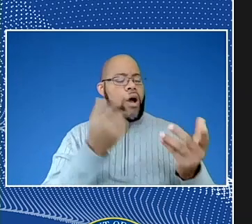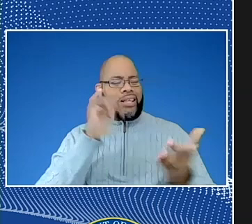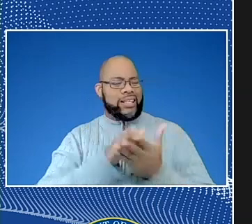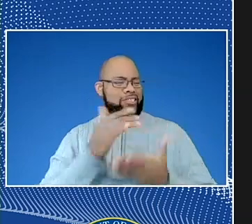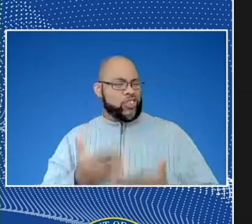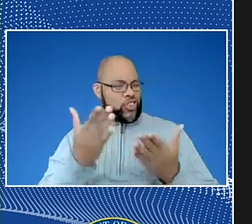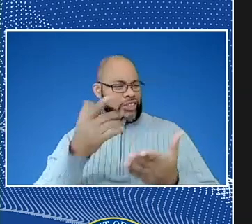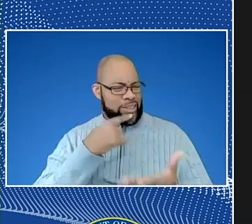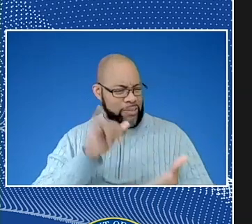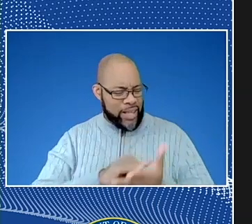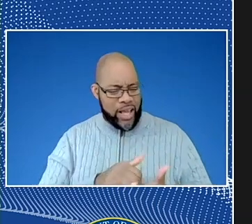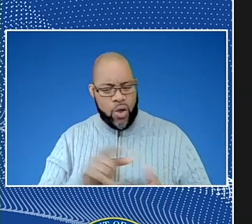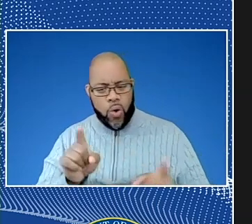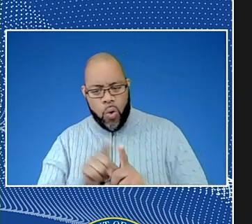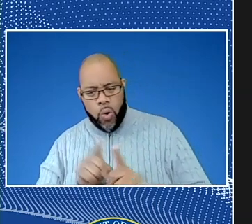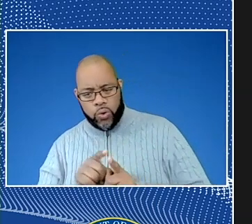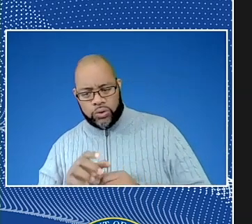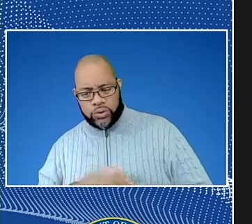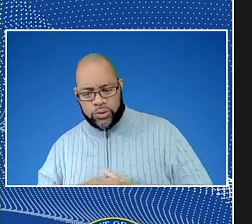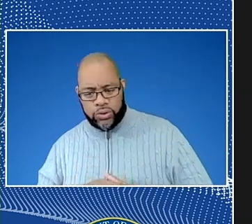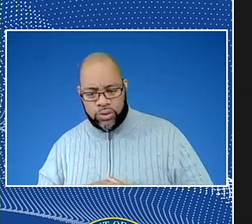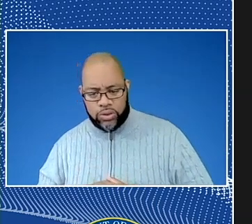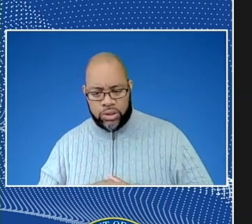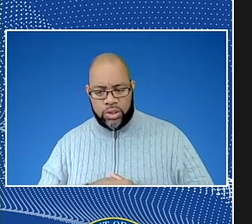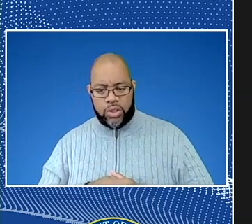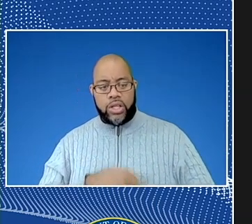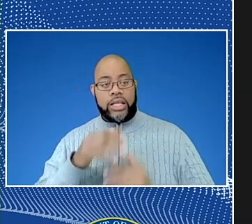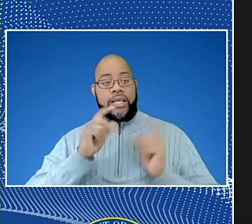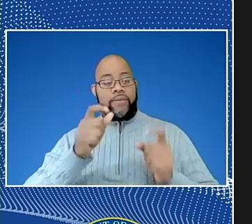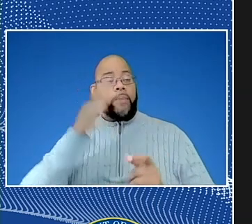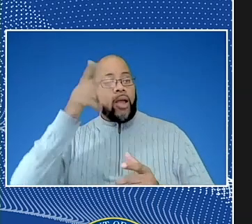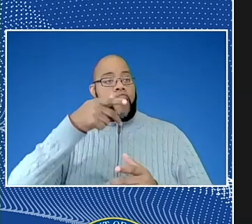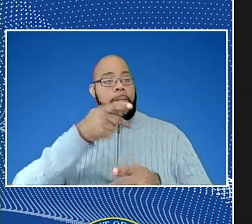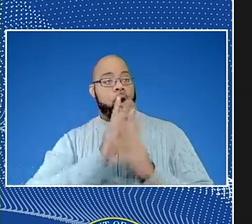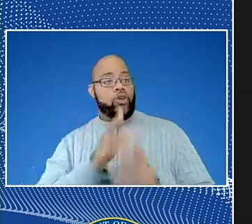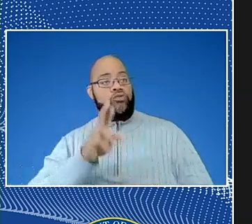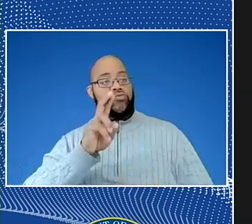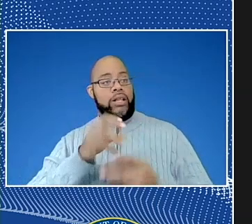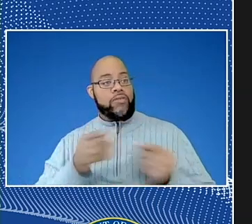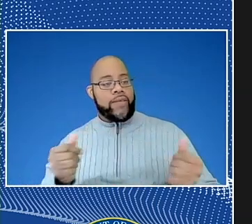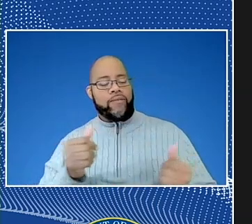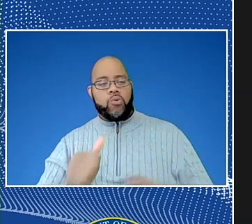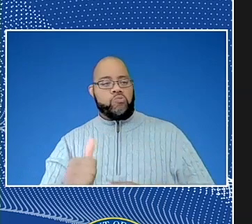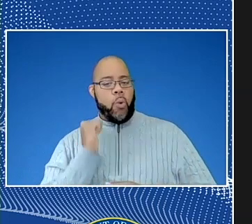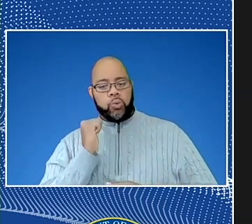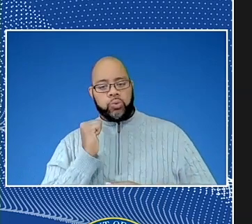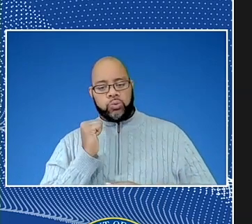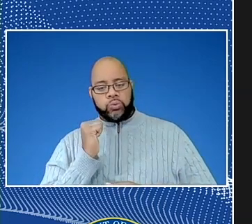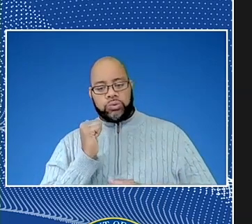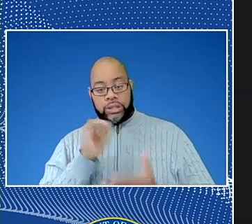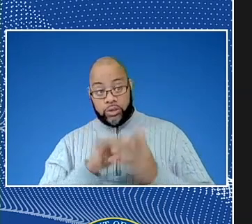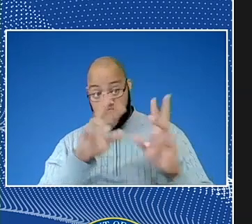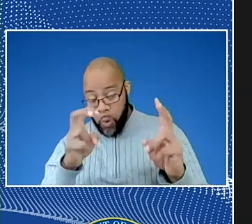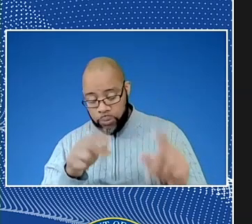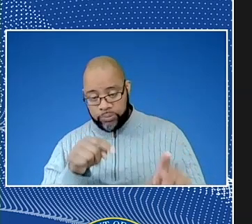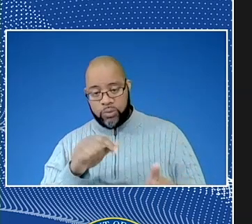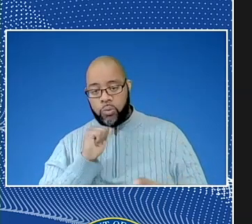It also was argued that giving parent borrowers relief would not be and this is a quote it would not accomplish our goal